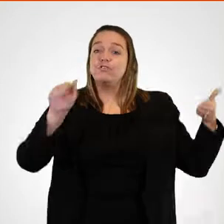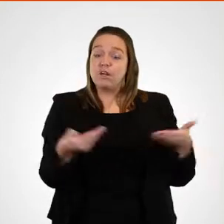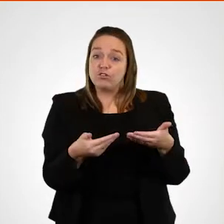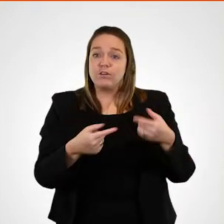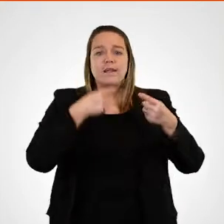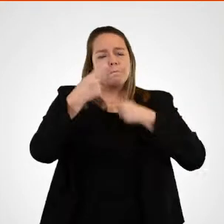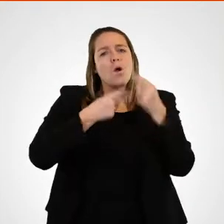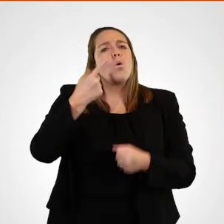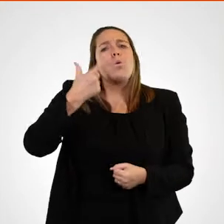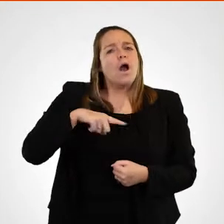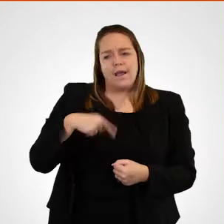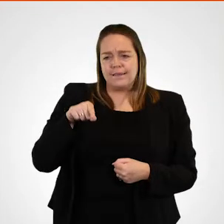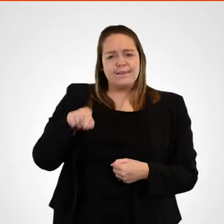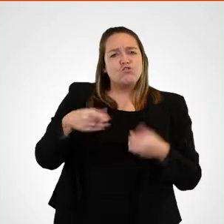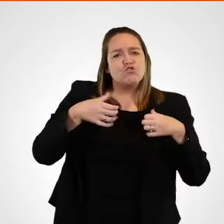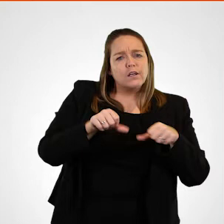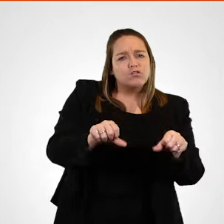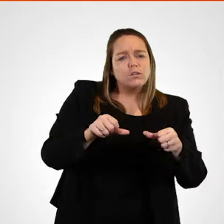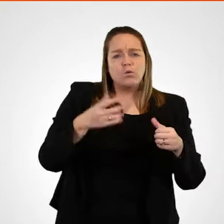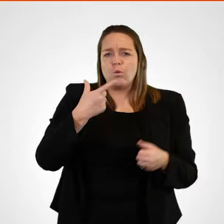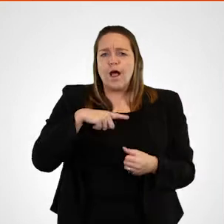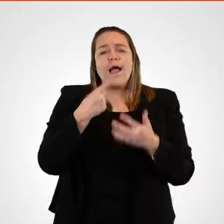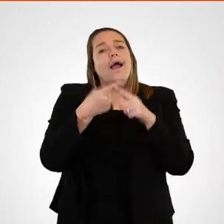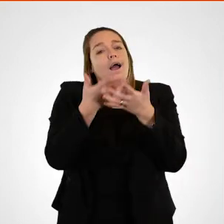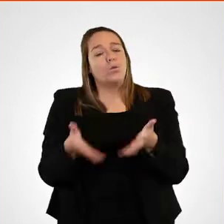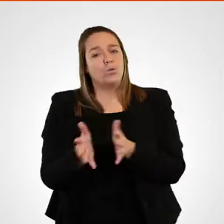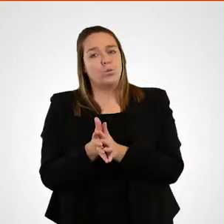We explain why we used the strategy and how we used the strategy.